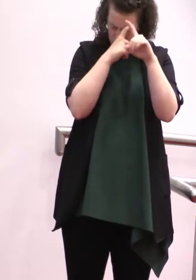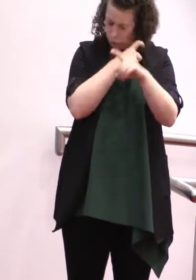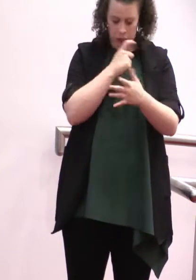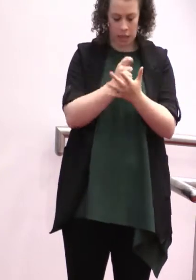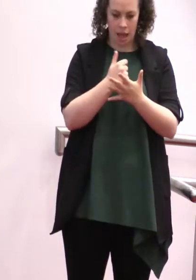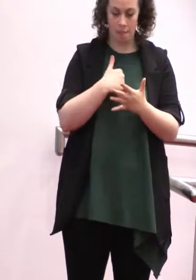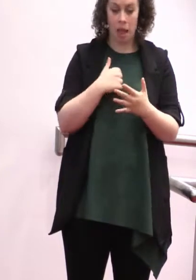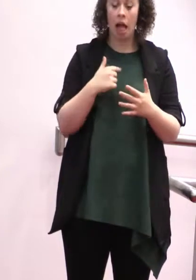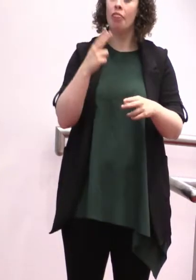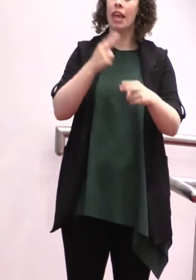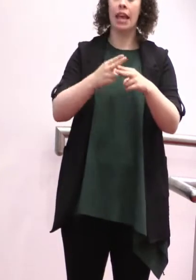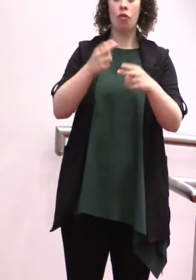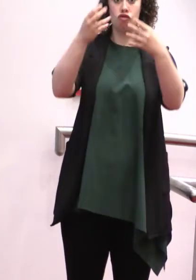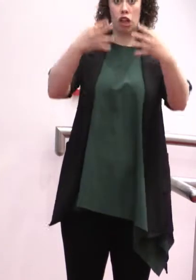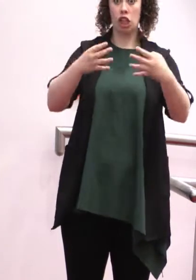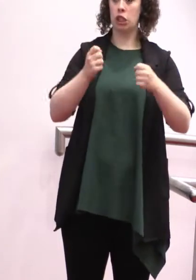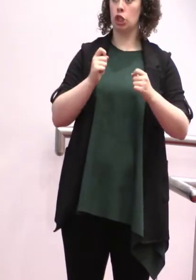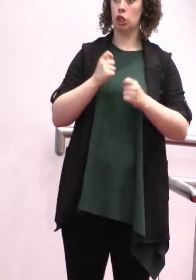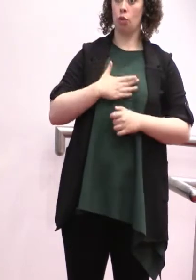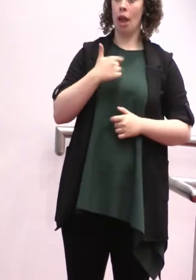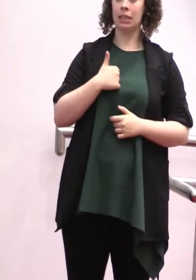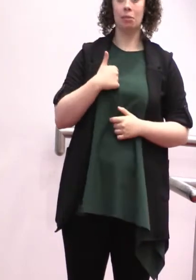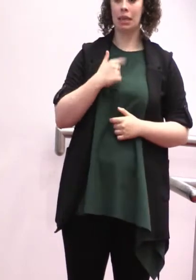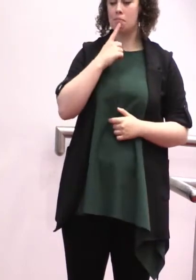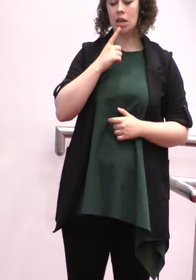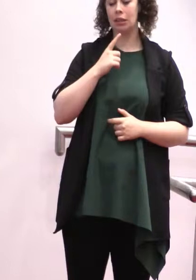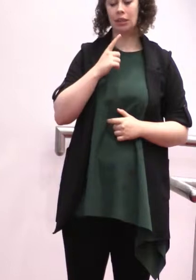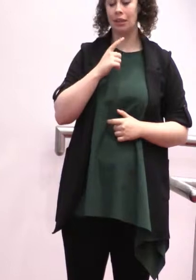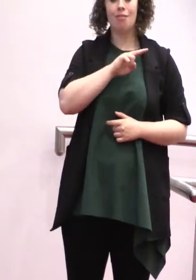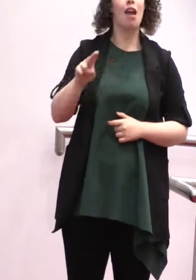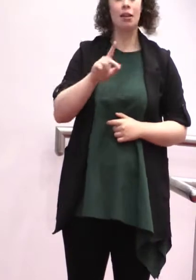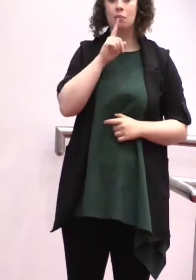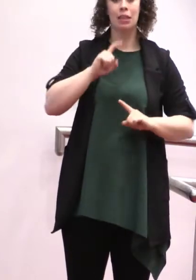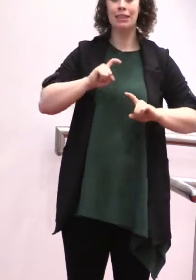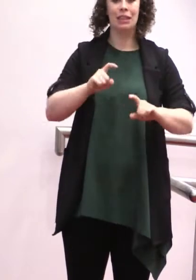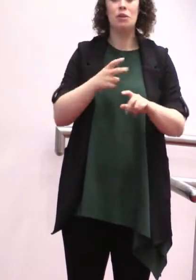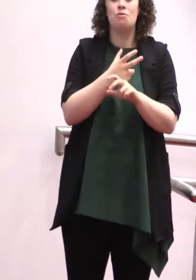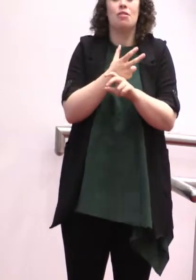did not surprise me, considering everything, you can never prepare yourself for it.